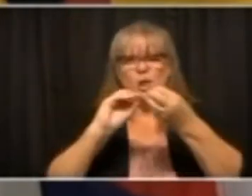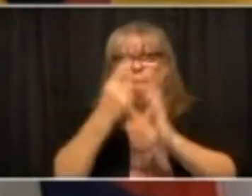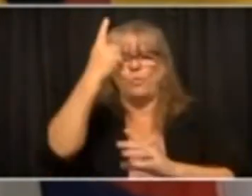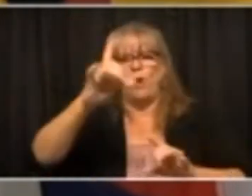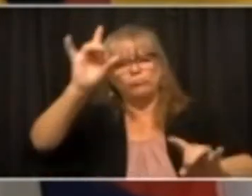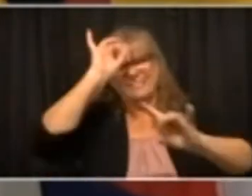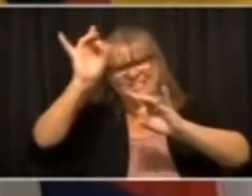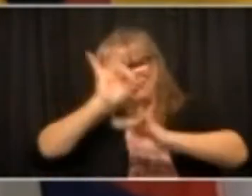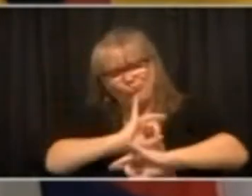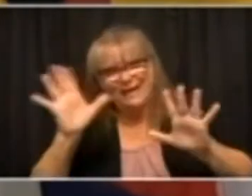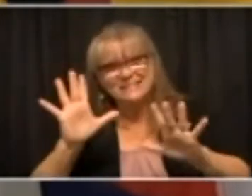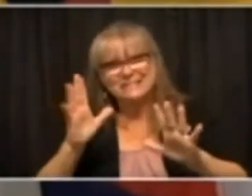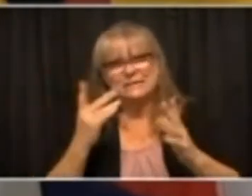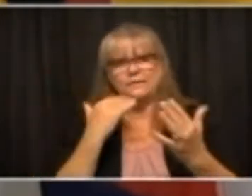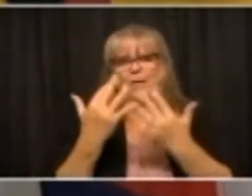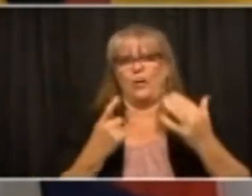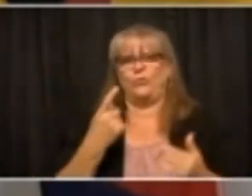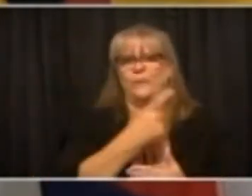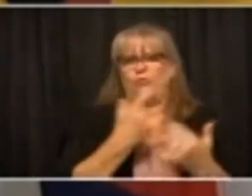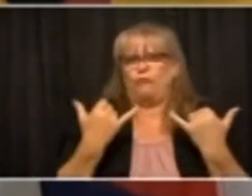acres the top priorities are of course